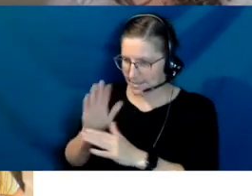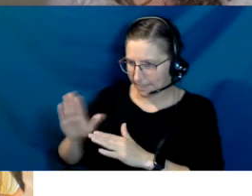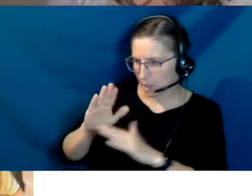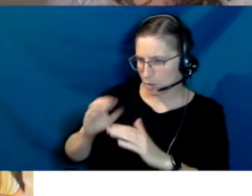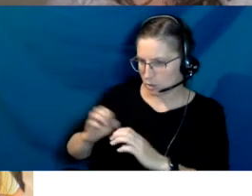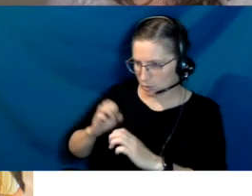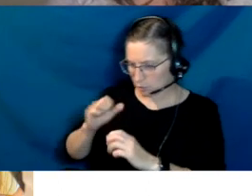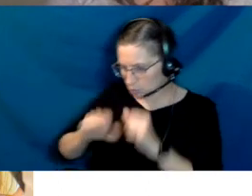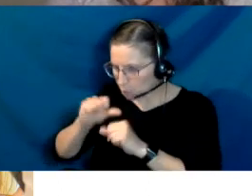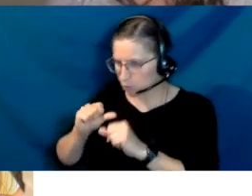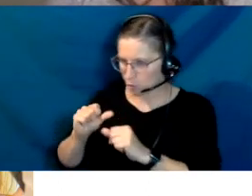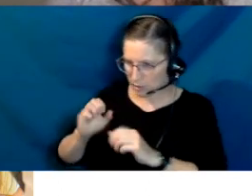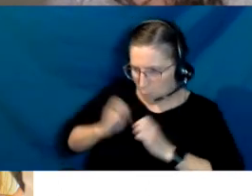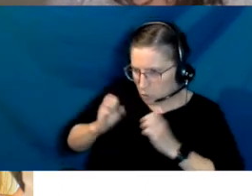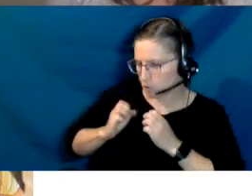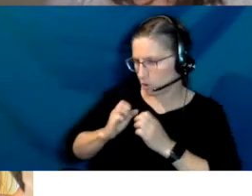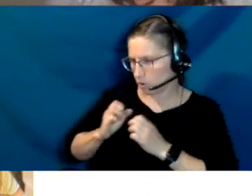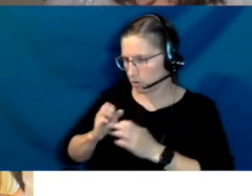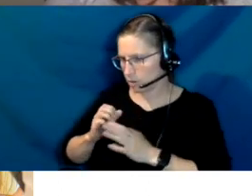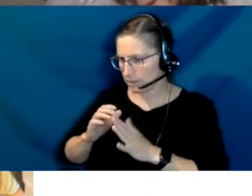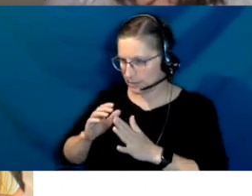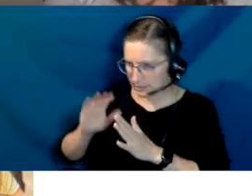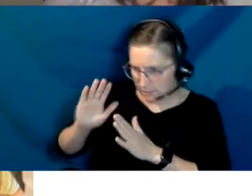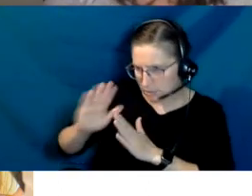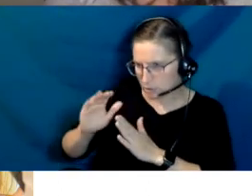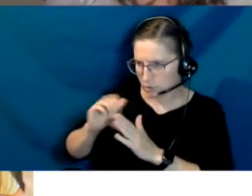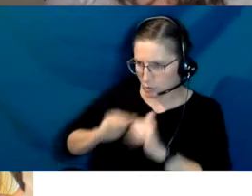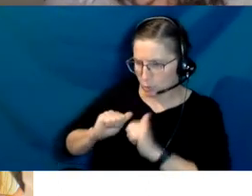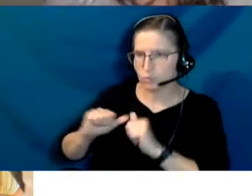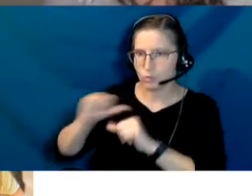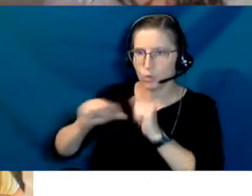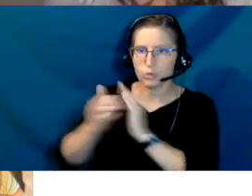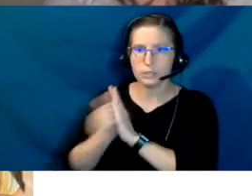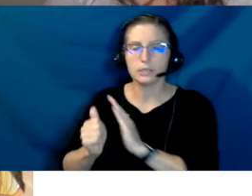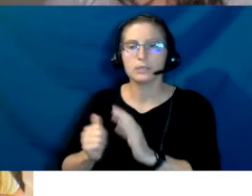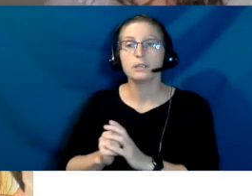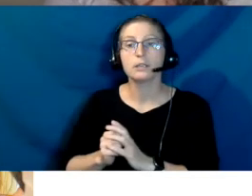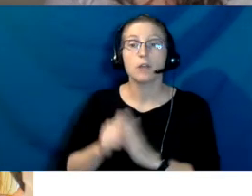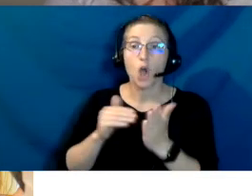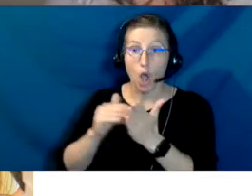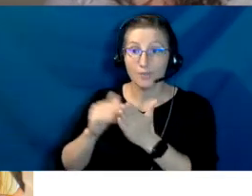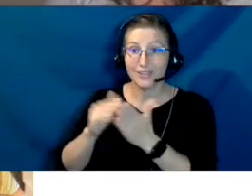social skills. So oftentimes, children with deafblindness benefit from that direct instruction